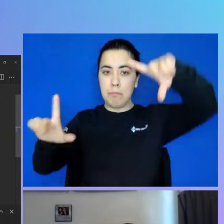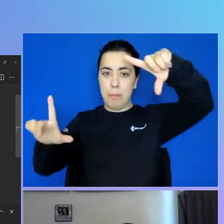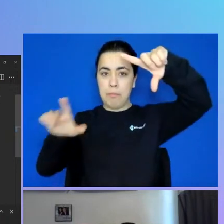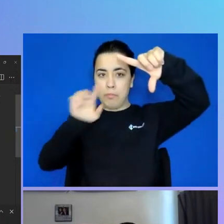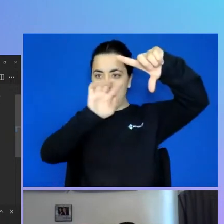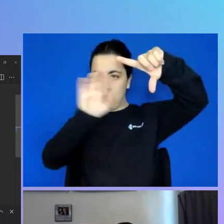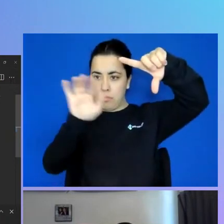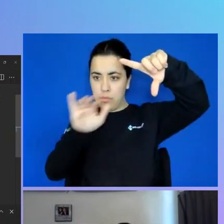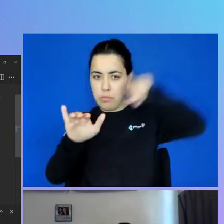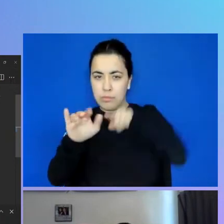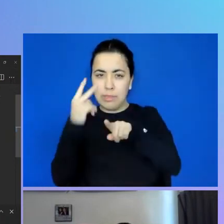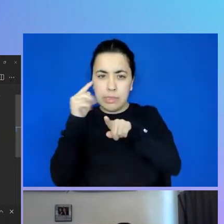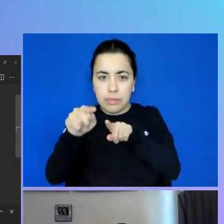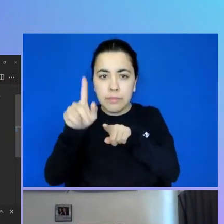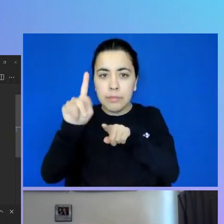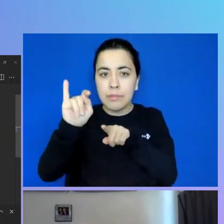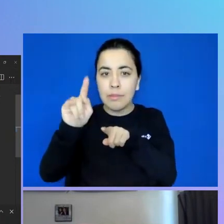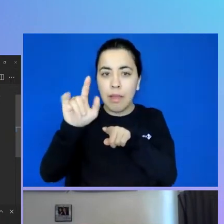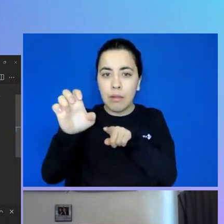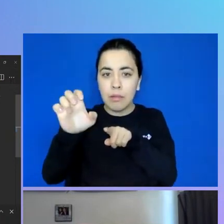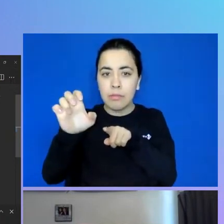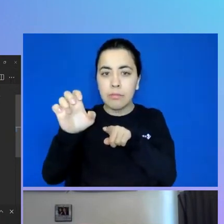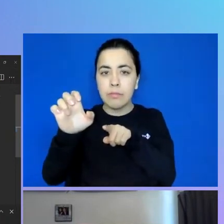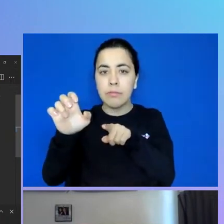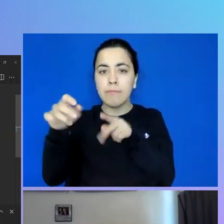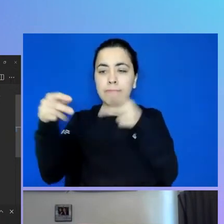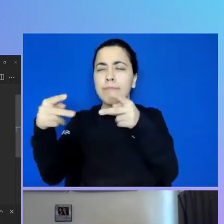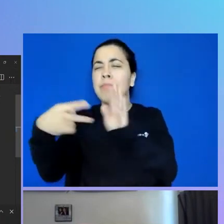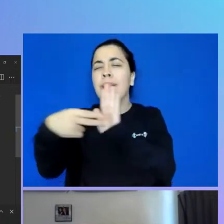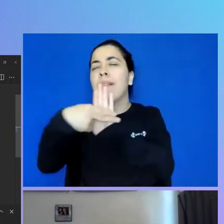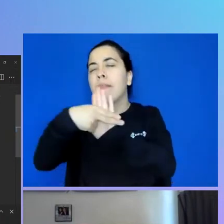The title is label example. In the body of HTML page. I have